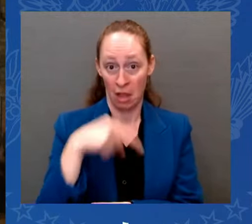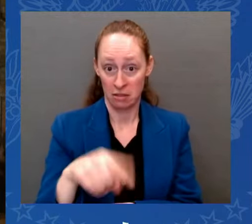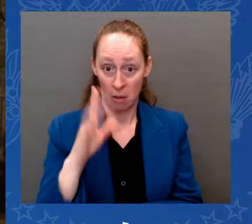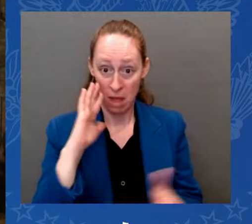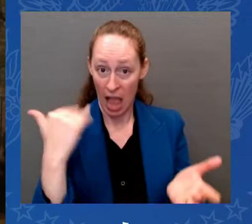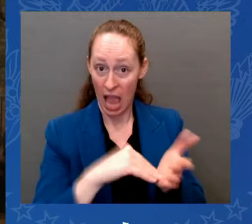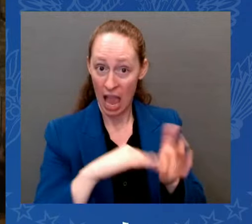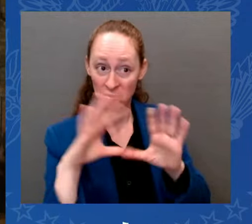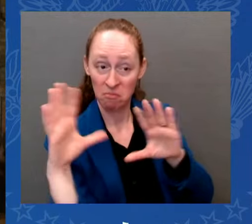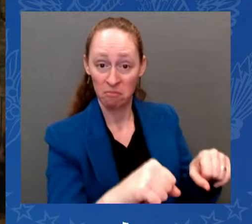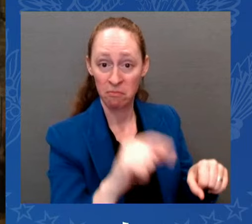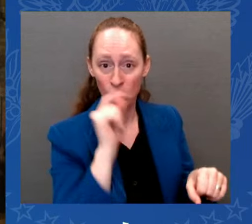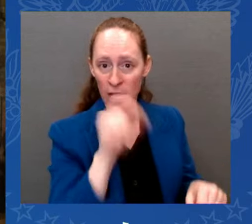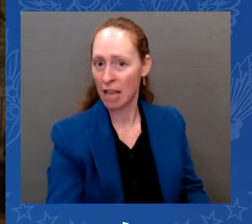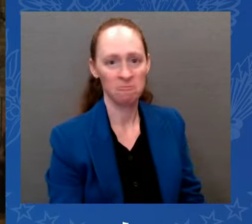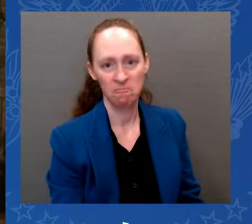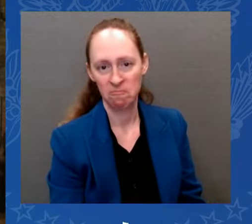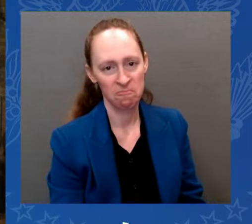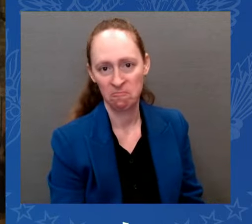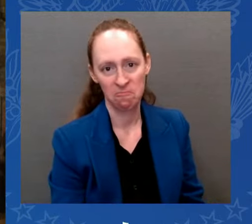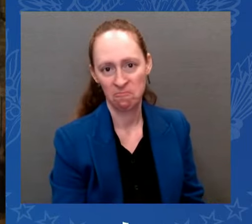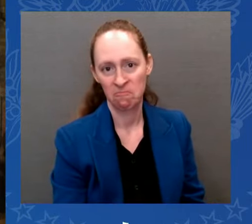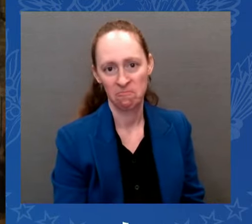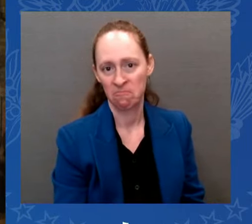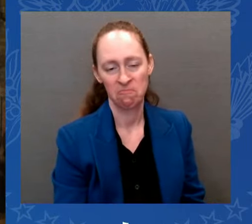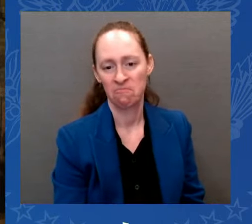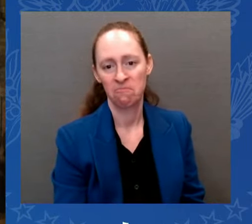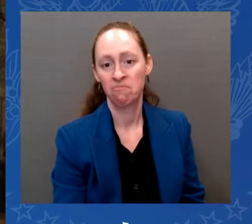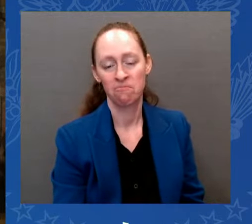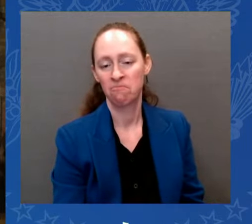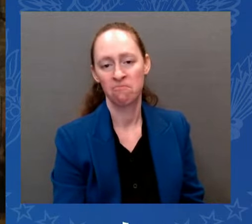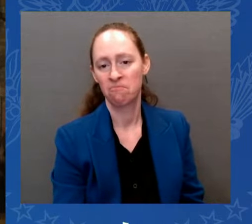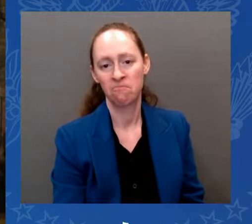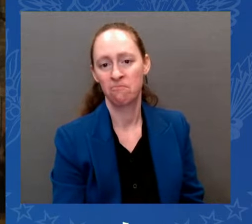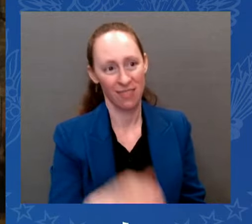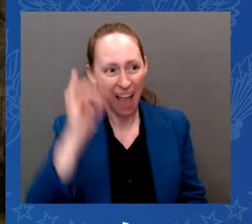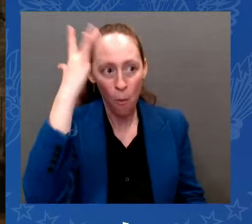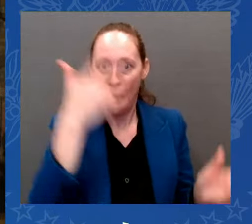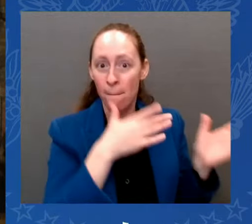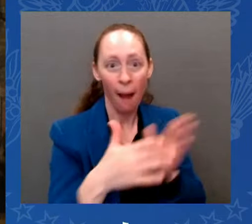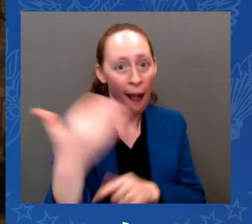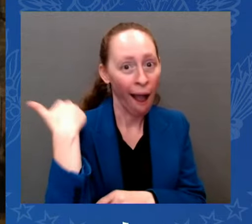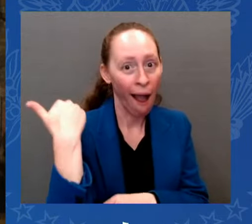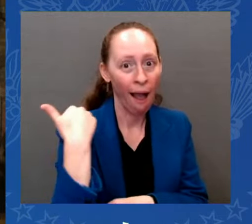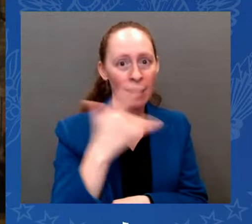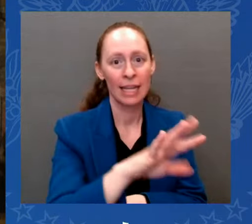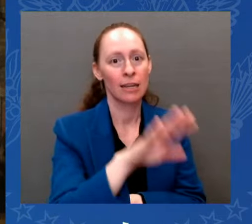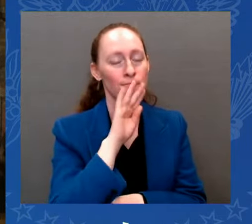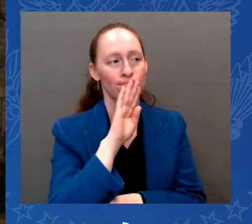Um -- uh, I'm having trouble reading this.